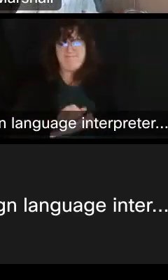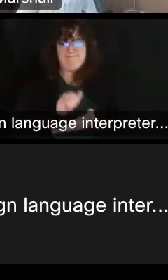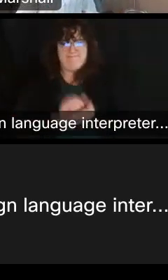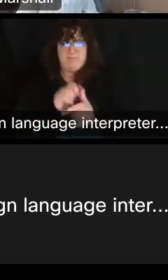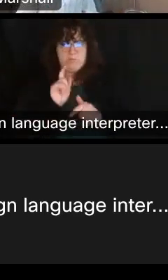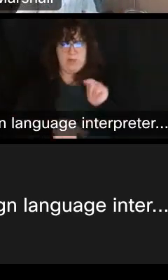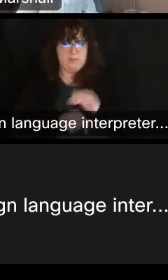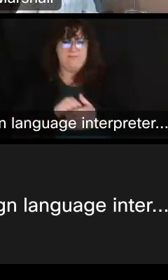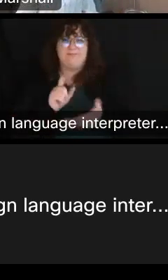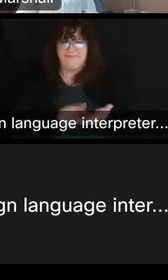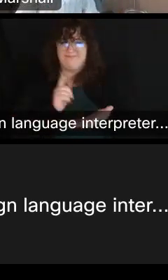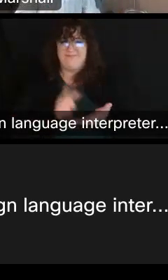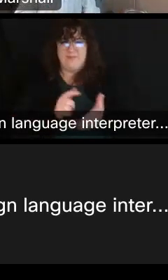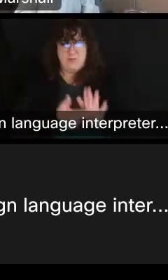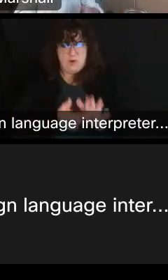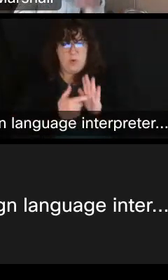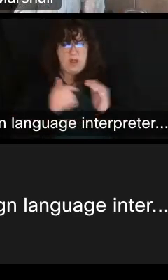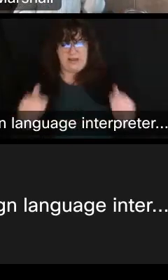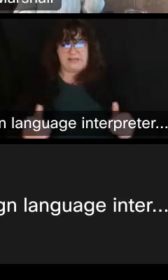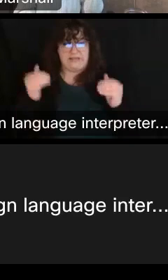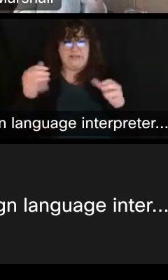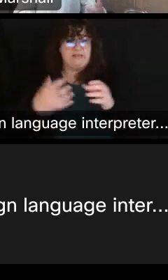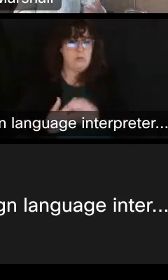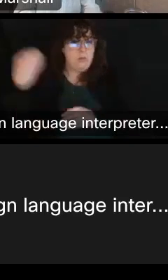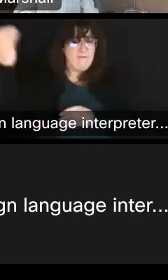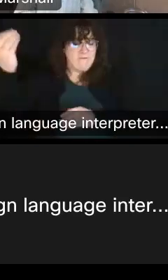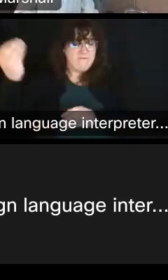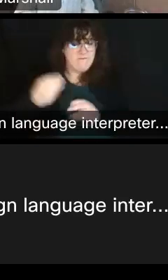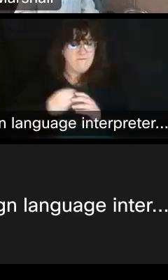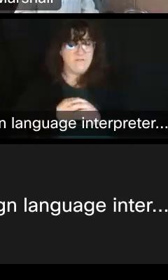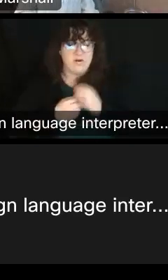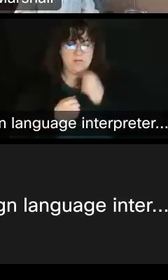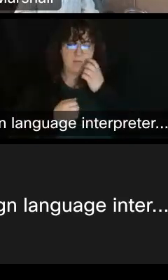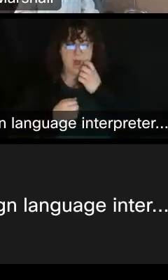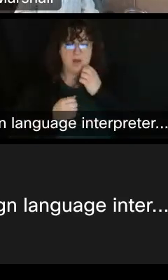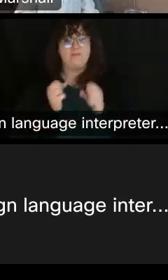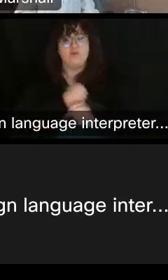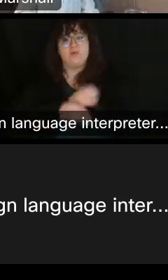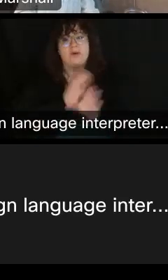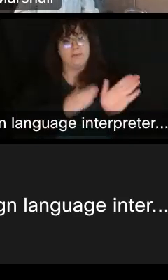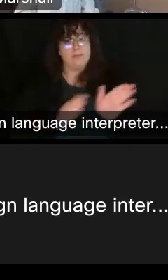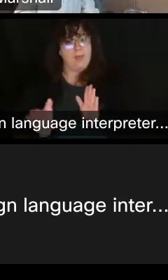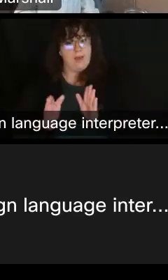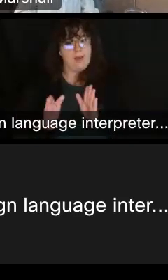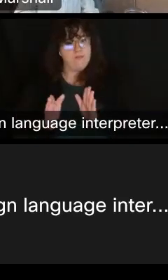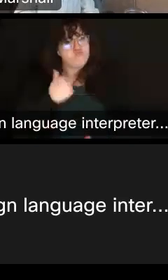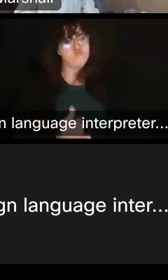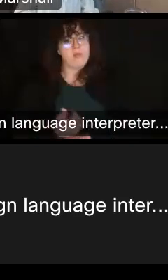need to go to the next step, but a crisis plan does serve to have that function where it keeps